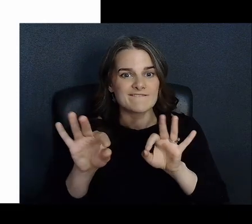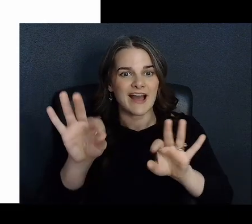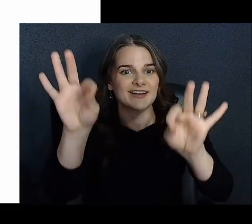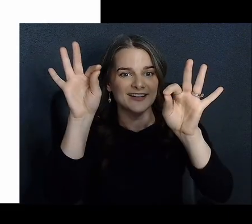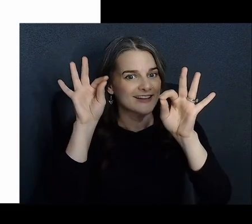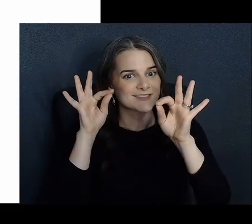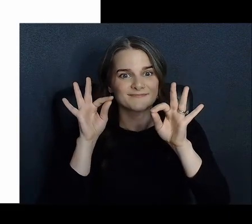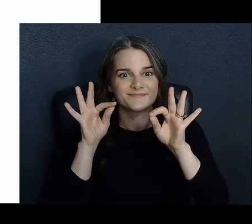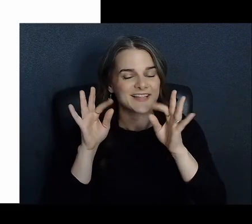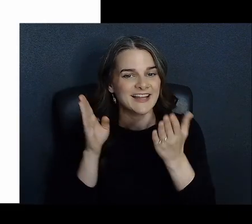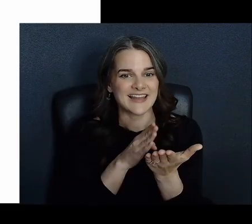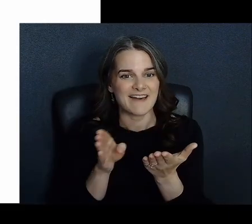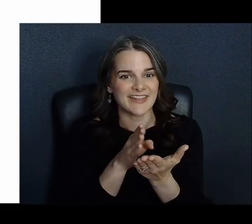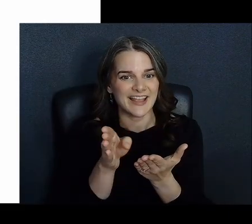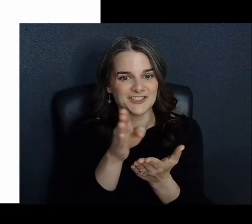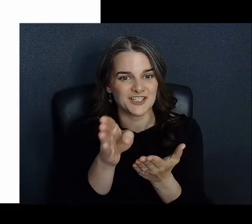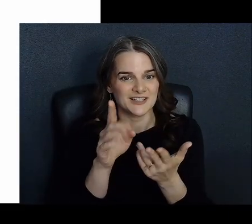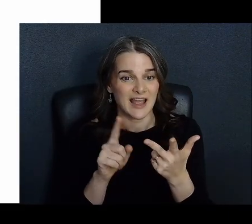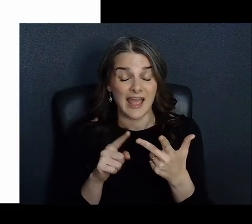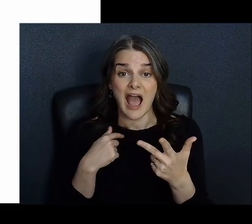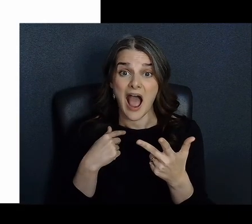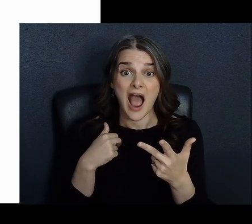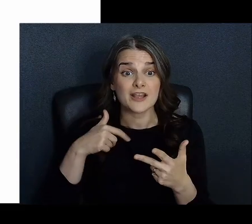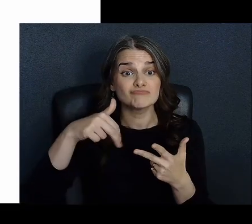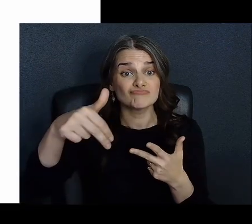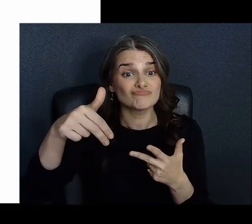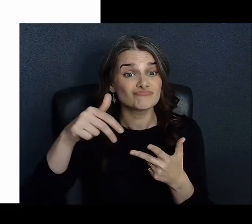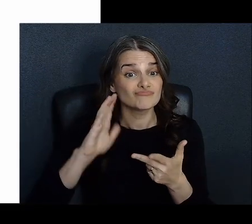I can get to a building using a GPS app.